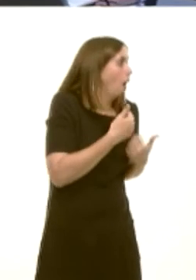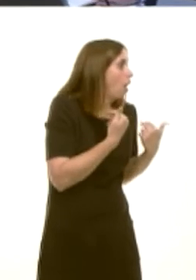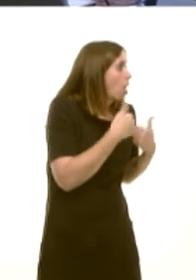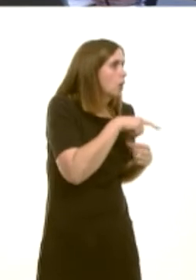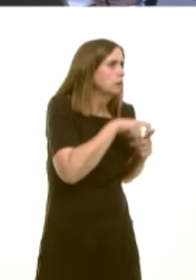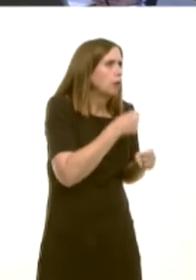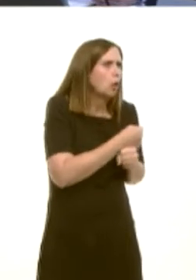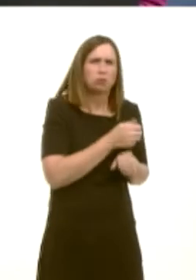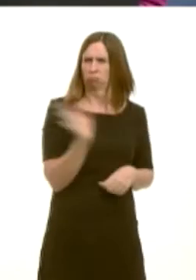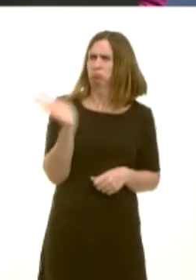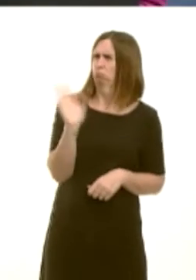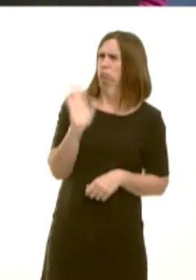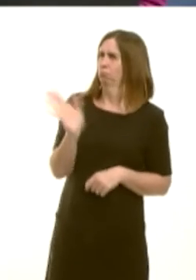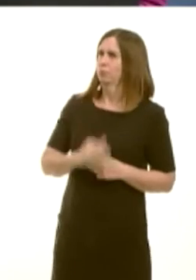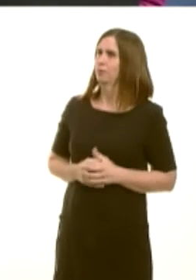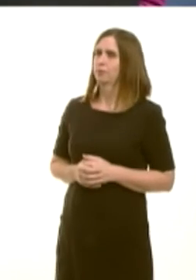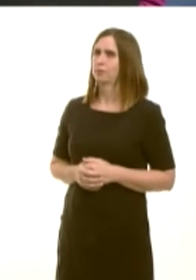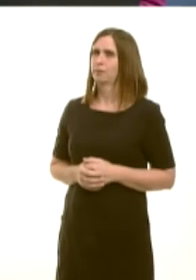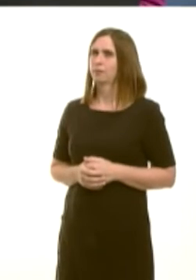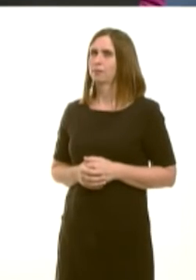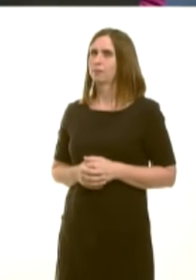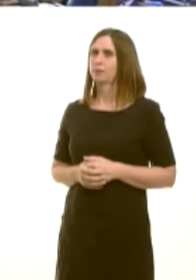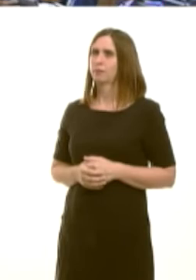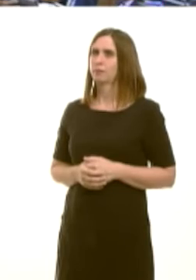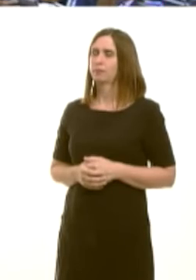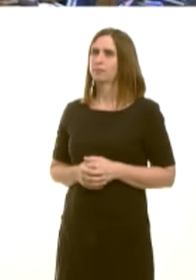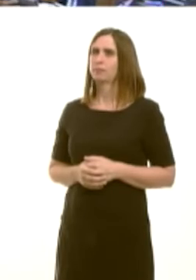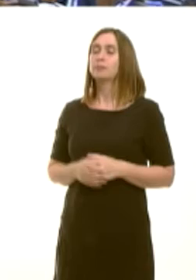is clearly wrong. Y Llywydd / The Presiding Officer: We now move to the leader of Plaid Cymru, Leanne Wood.